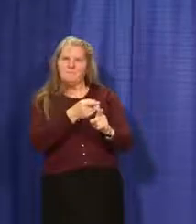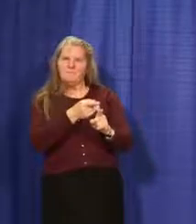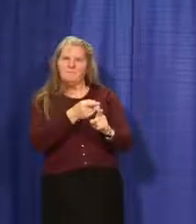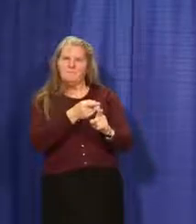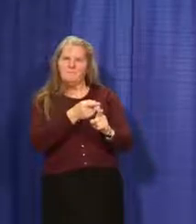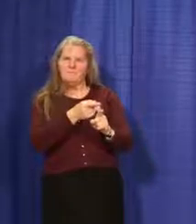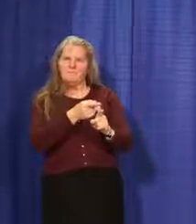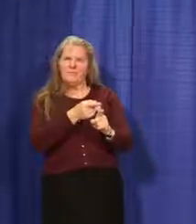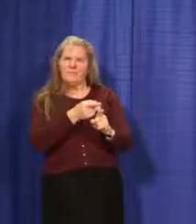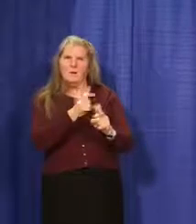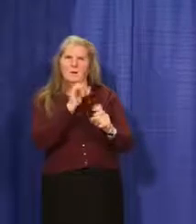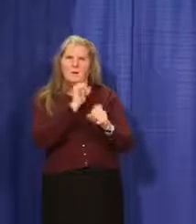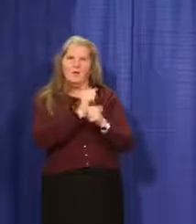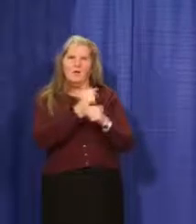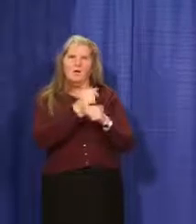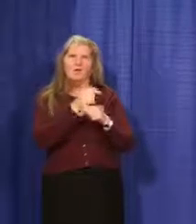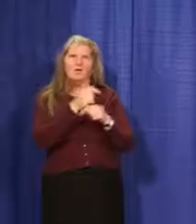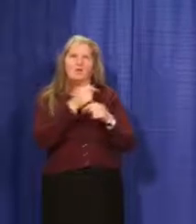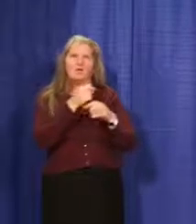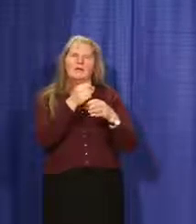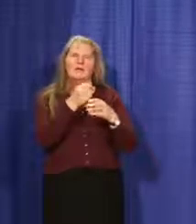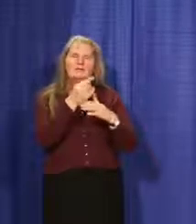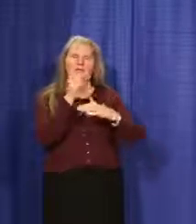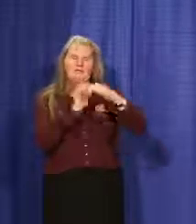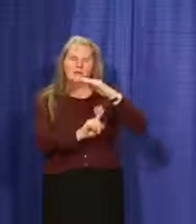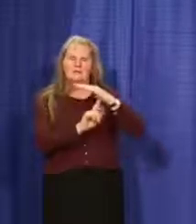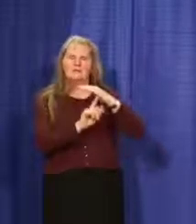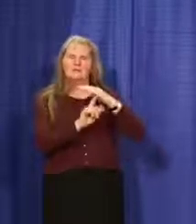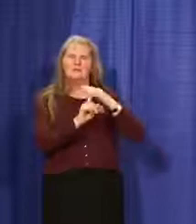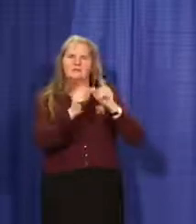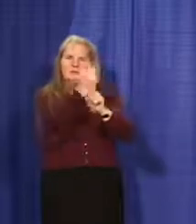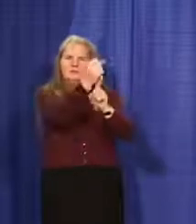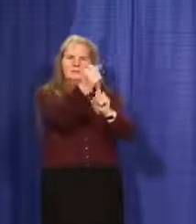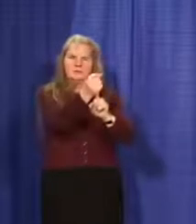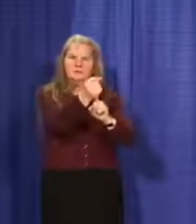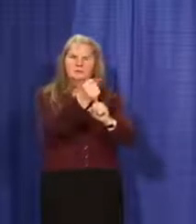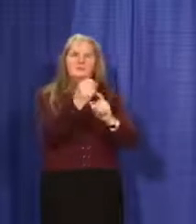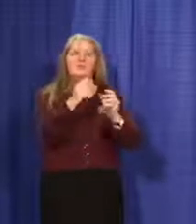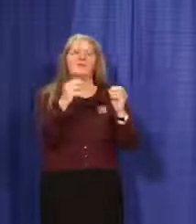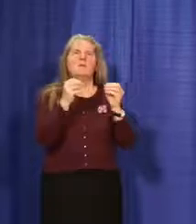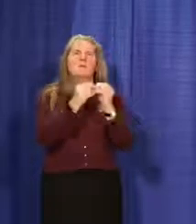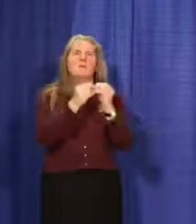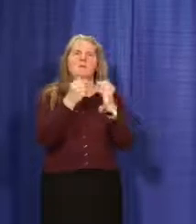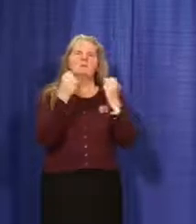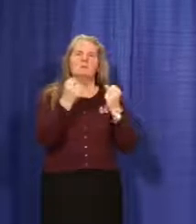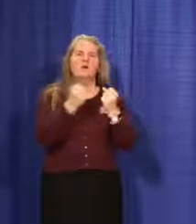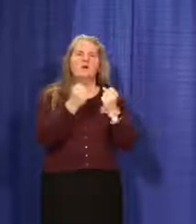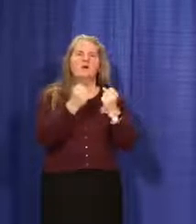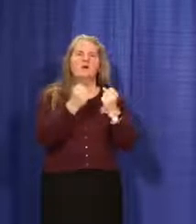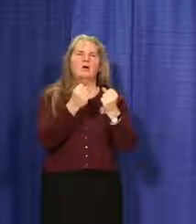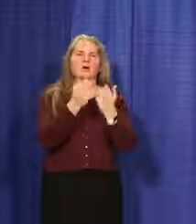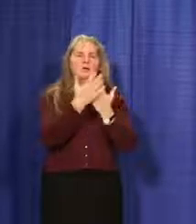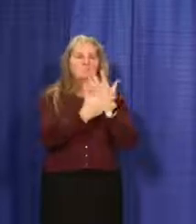effectively work in self isolation. They may be required to wear PPE